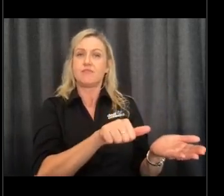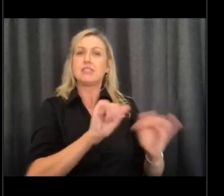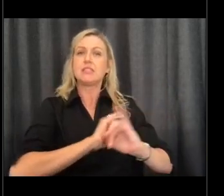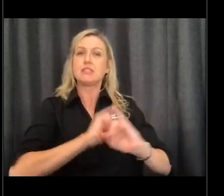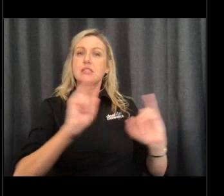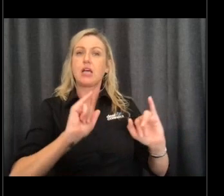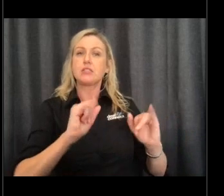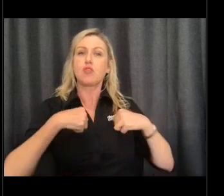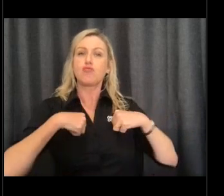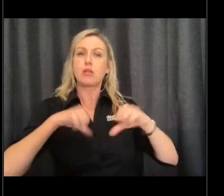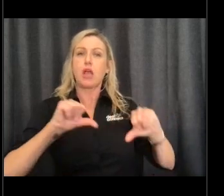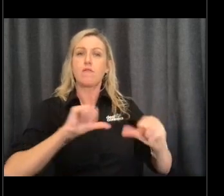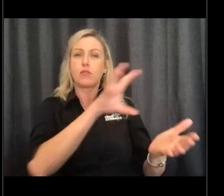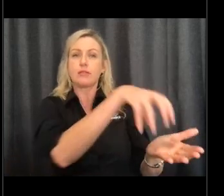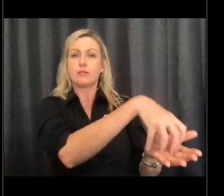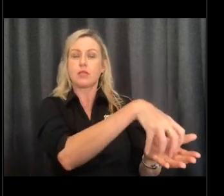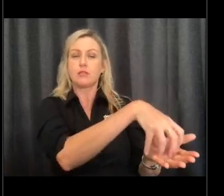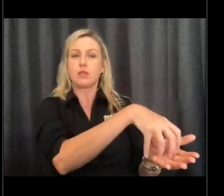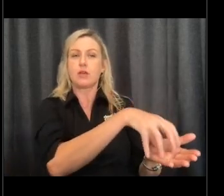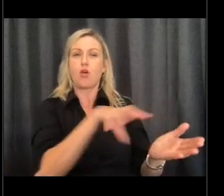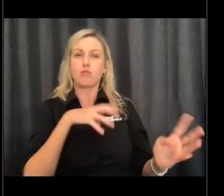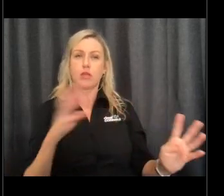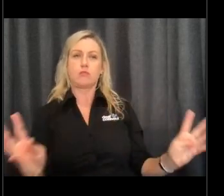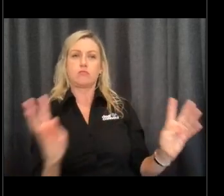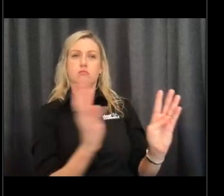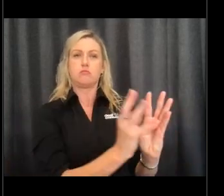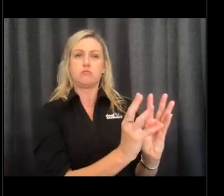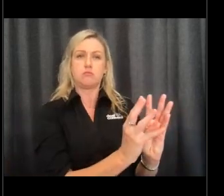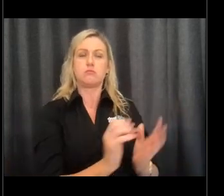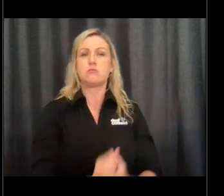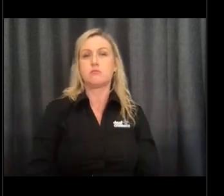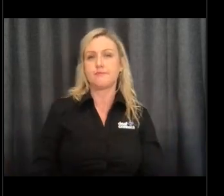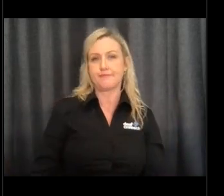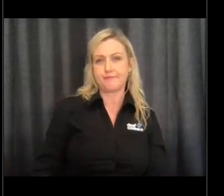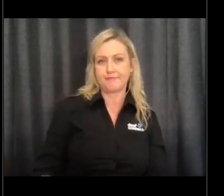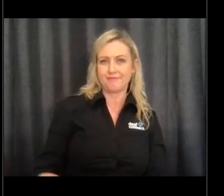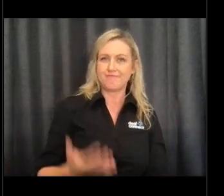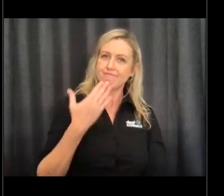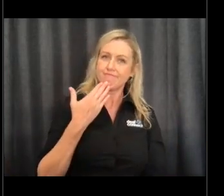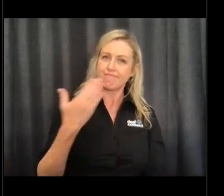those people aren't out to scam you. Thank you, Paul.